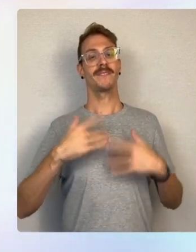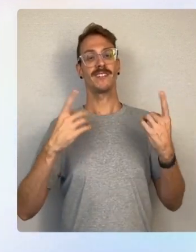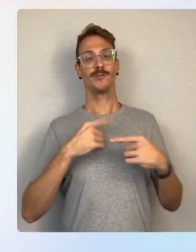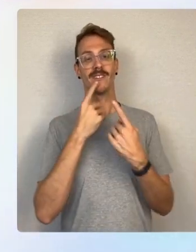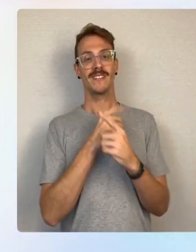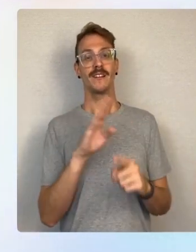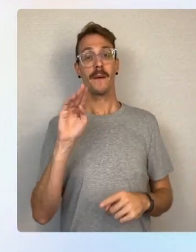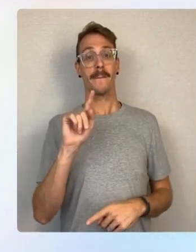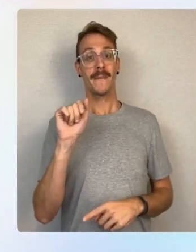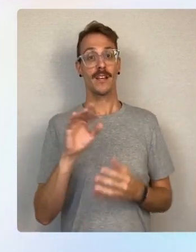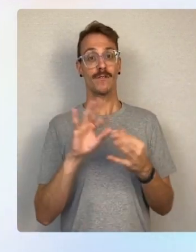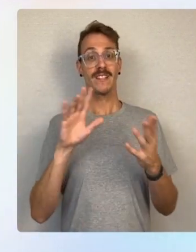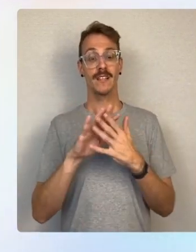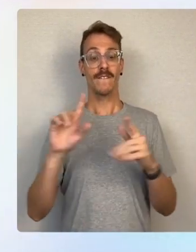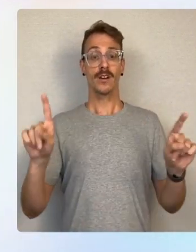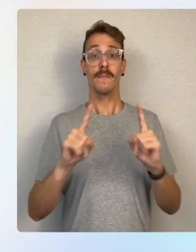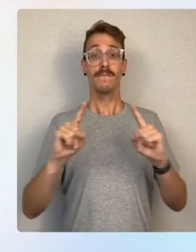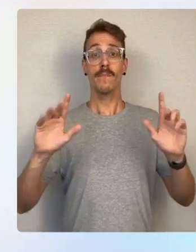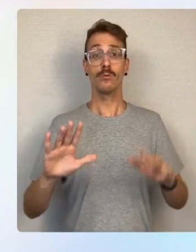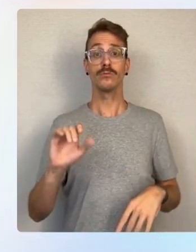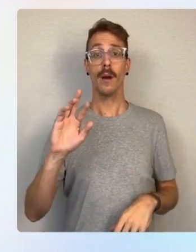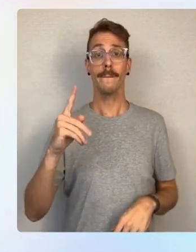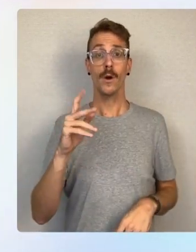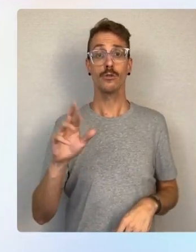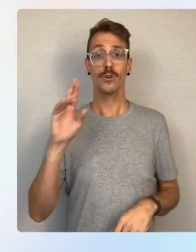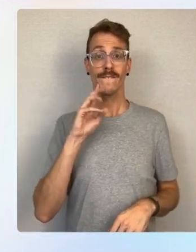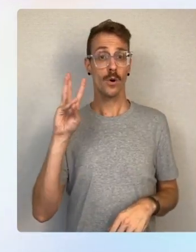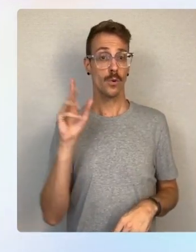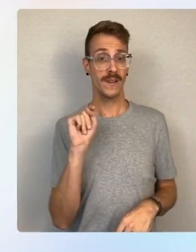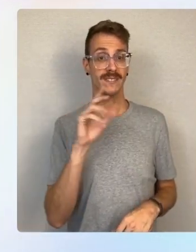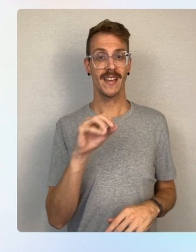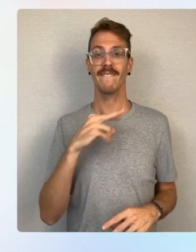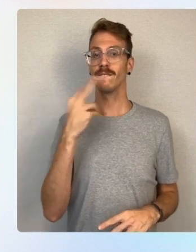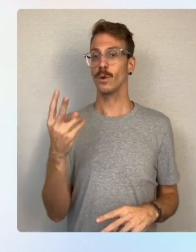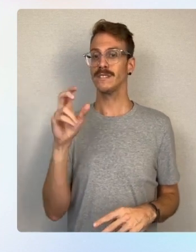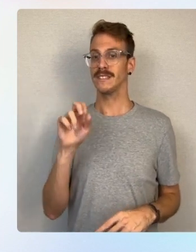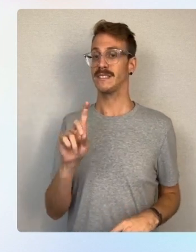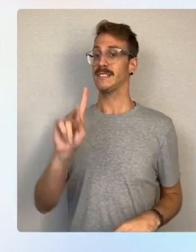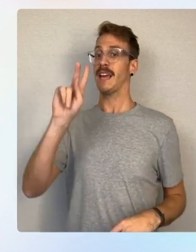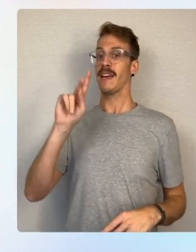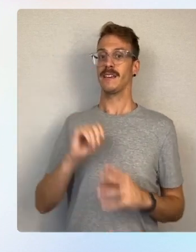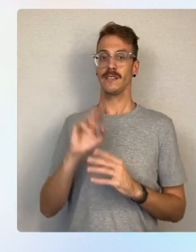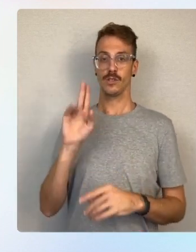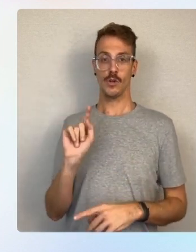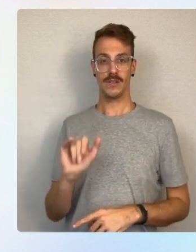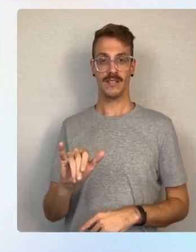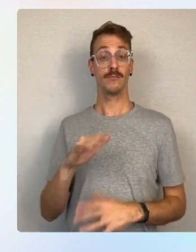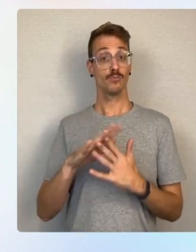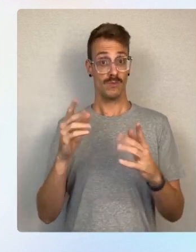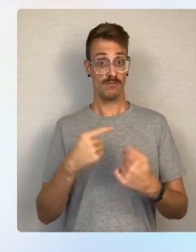I'm excited to announce the better release of Composer for Wit and for Voice SDK in Unity.